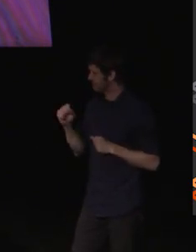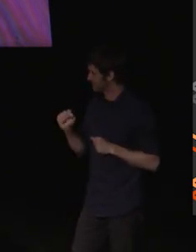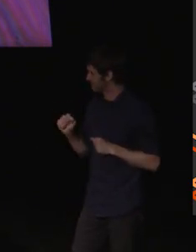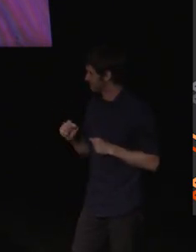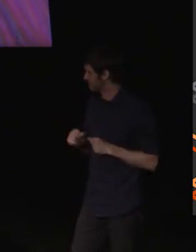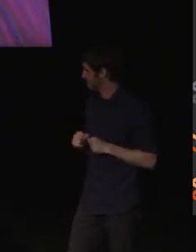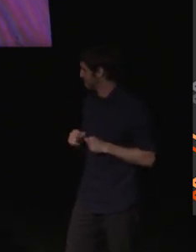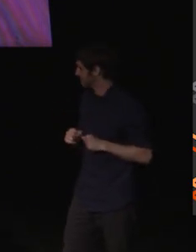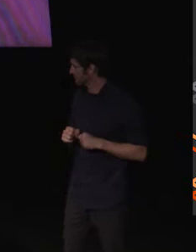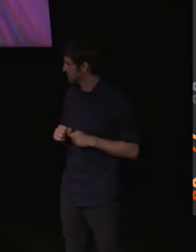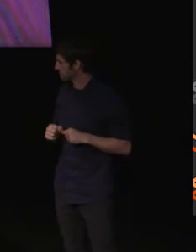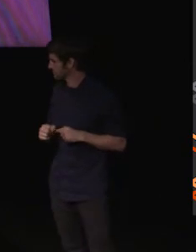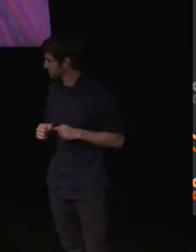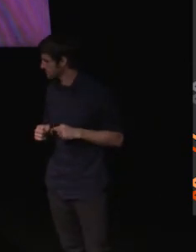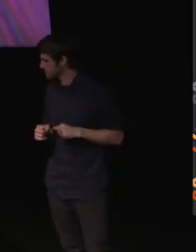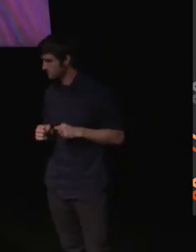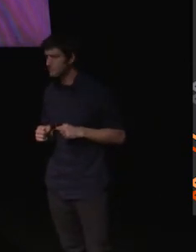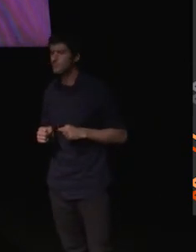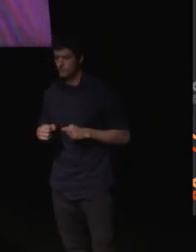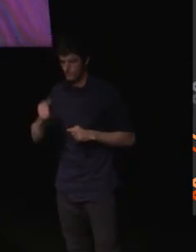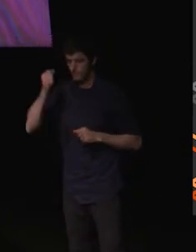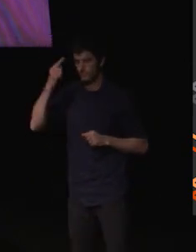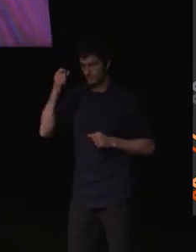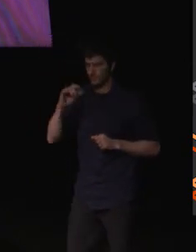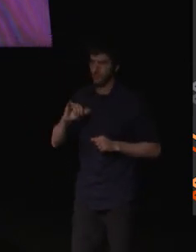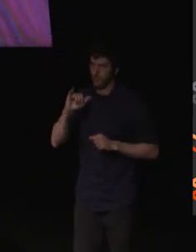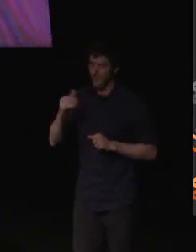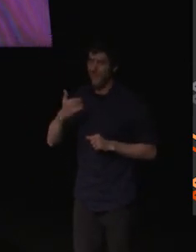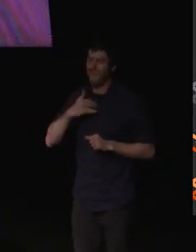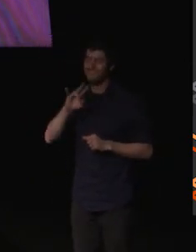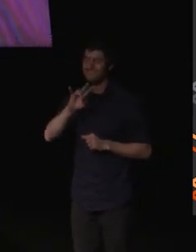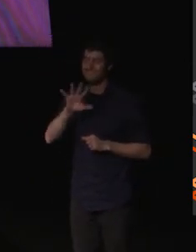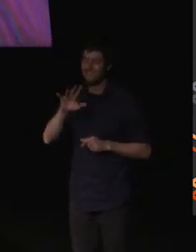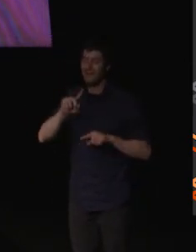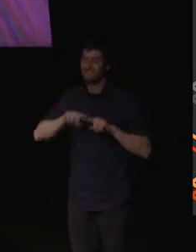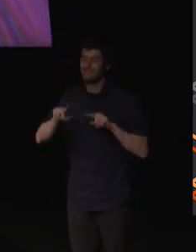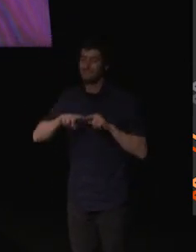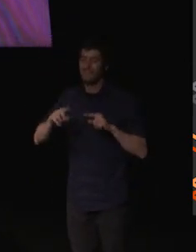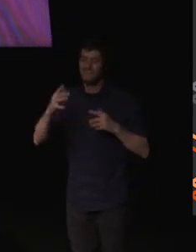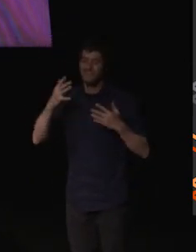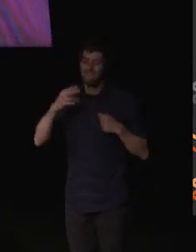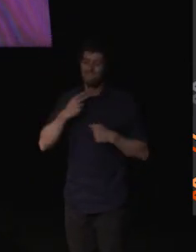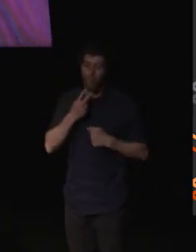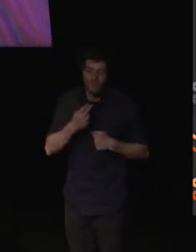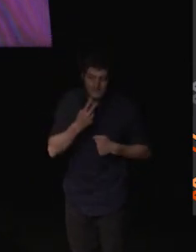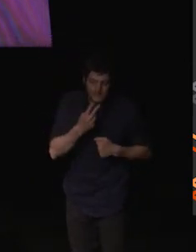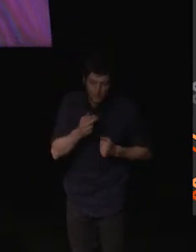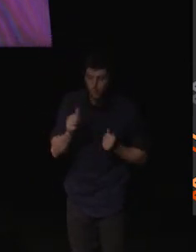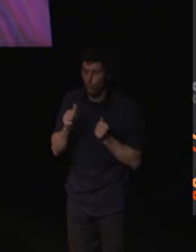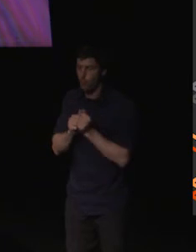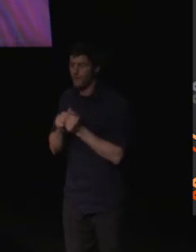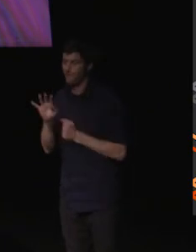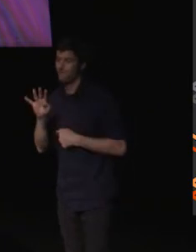Sorry, 75 voices over 45 languages and locales. The fact that there's more voices than languages,